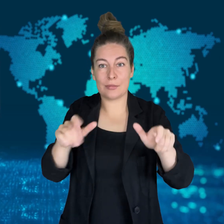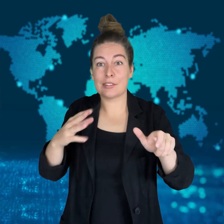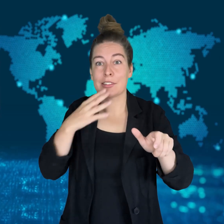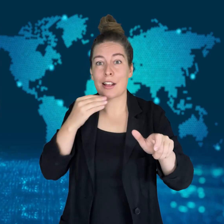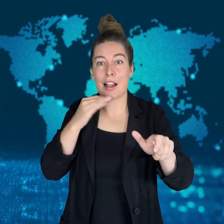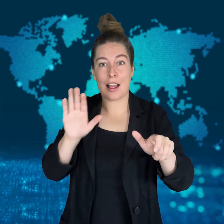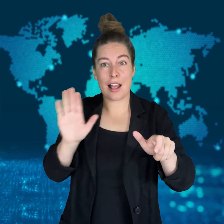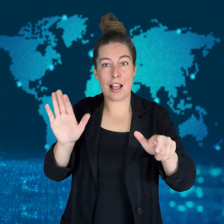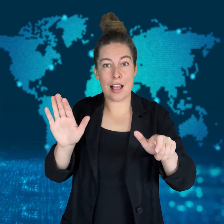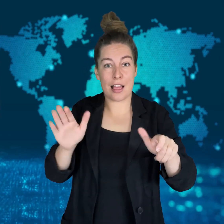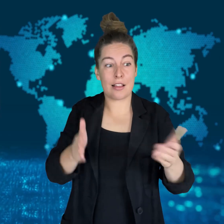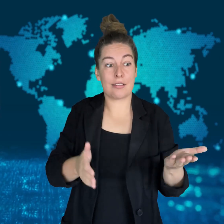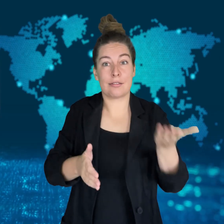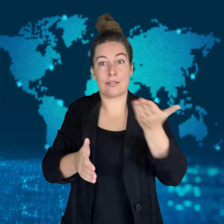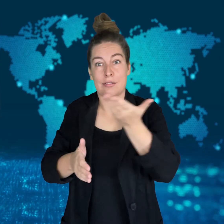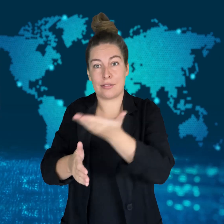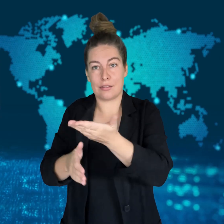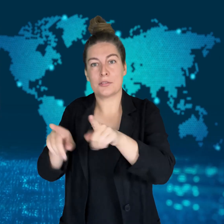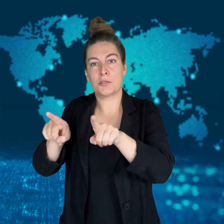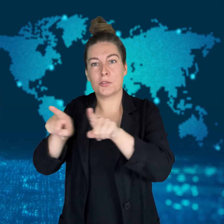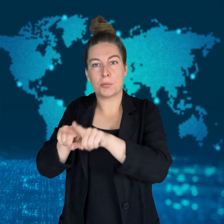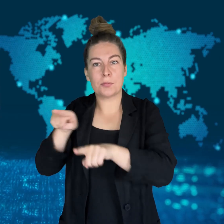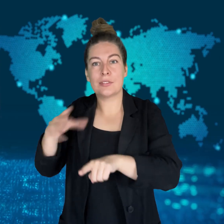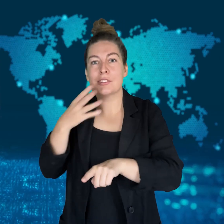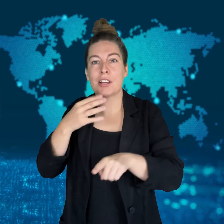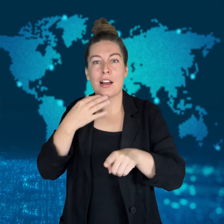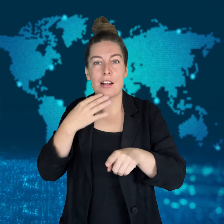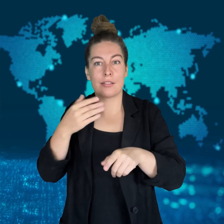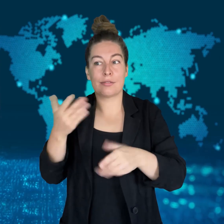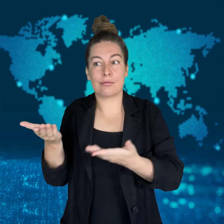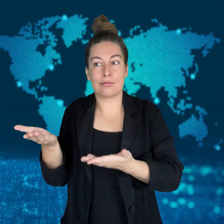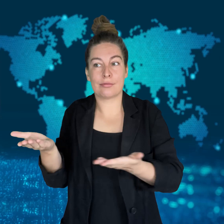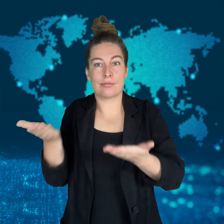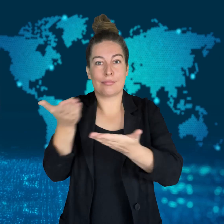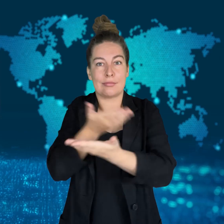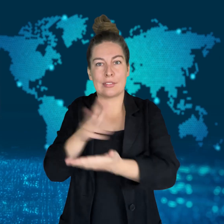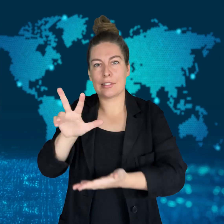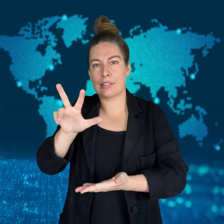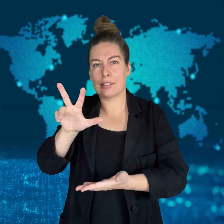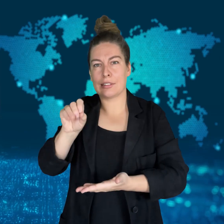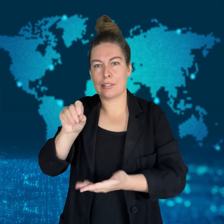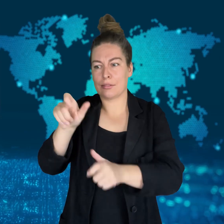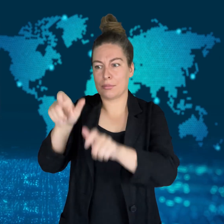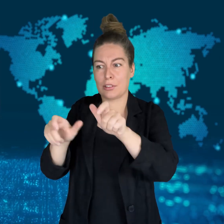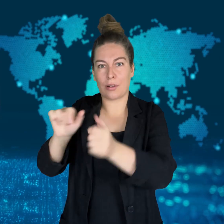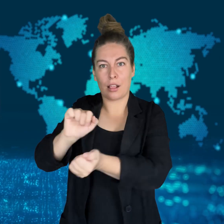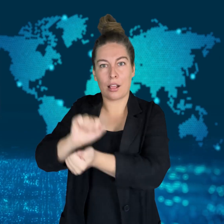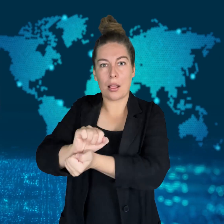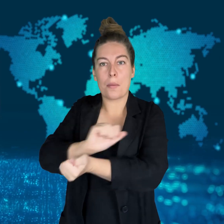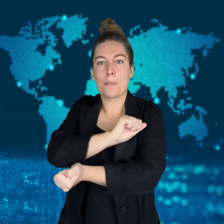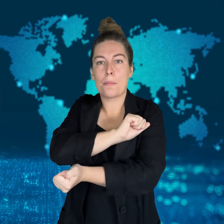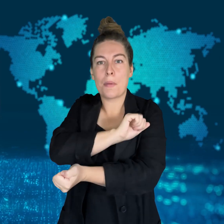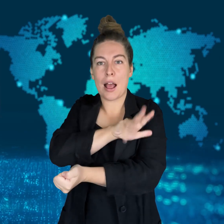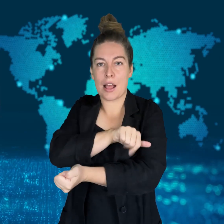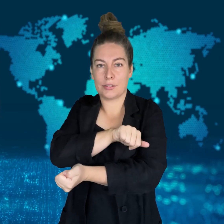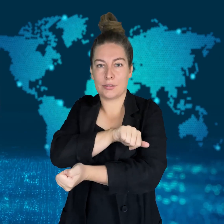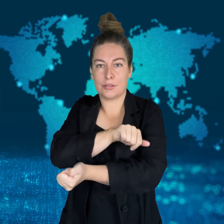The ceasefire was brokered by Egypt, Qatar, and the US.